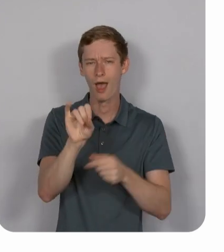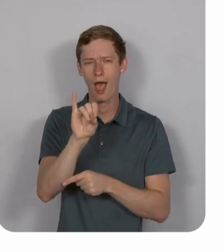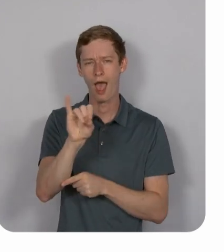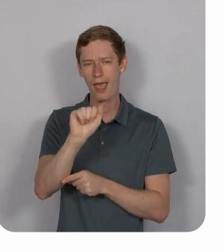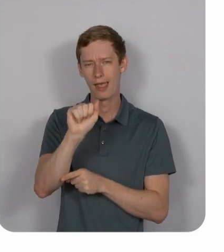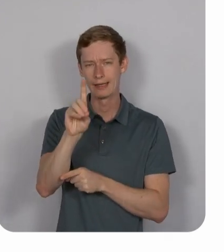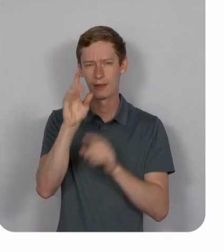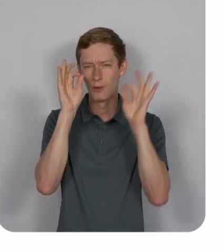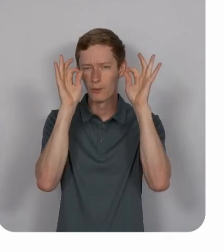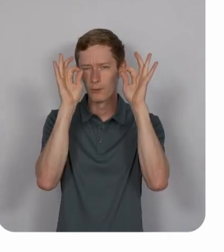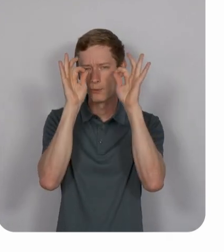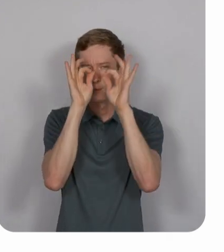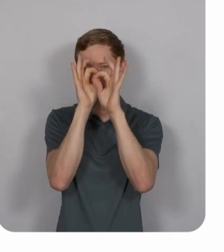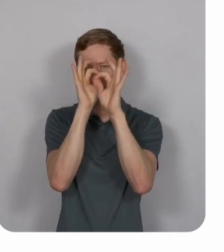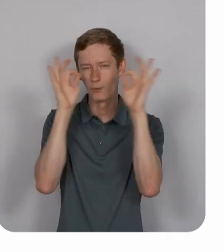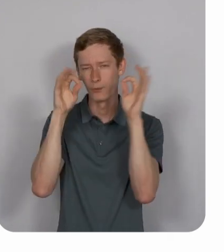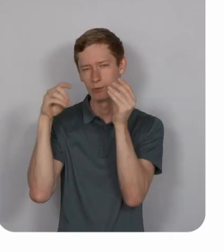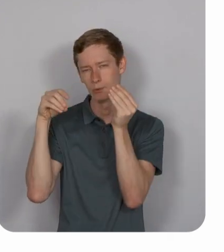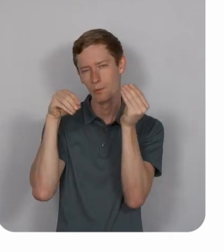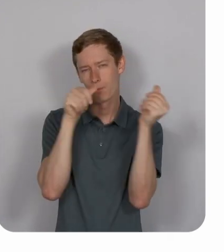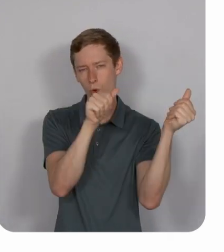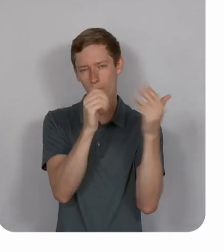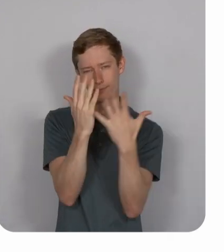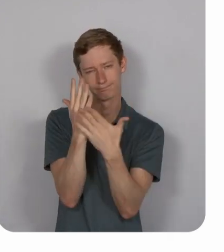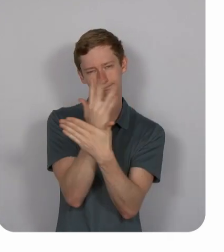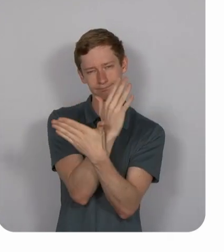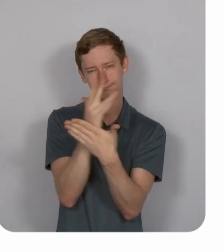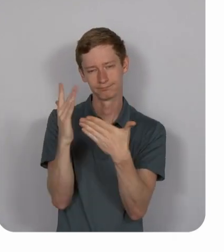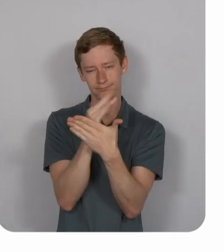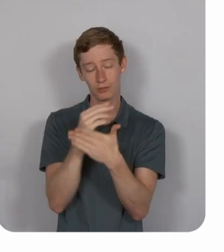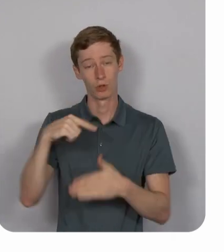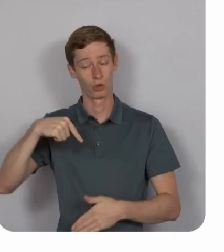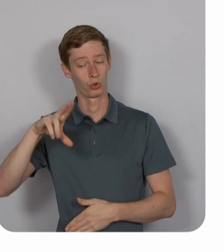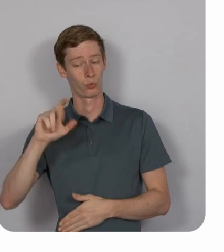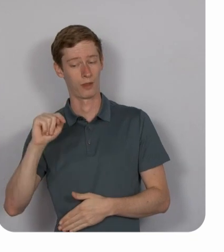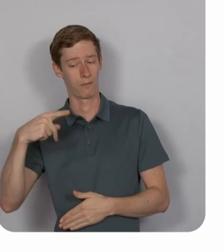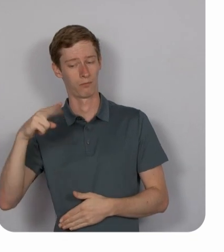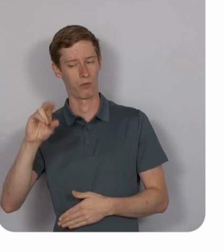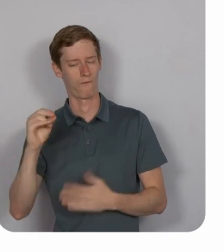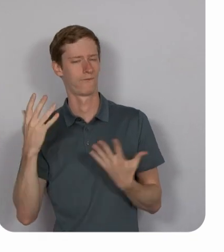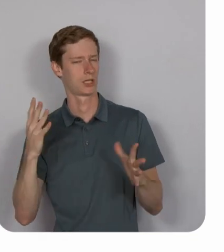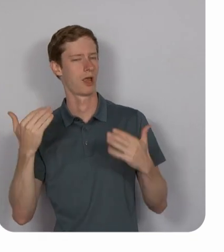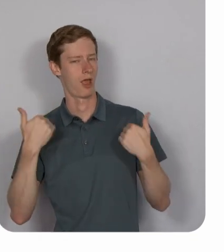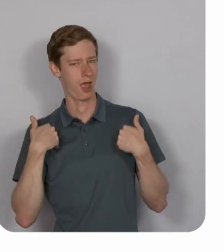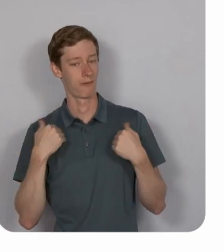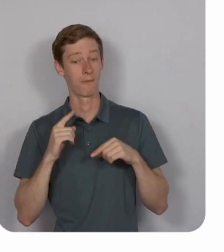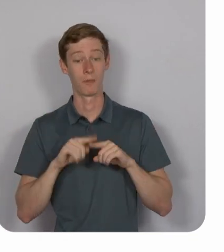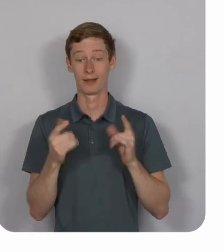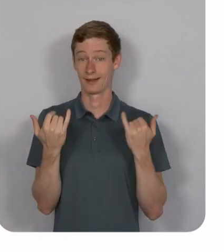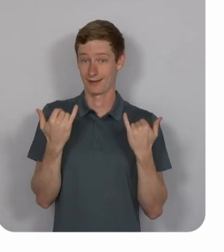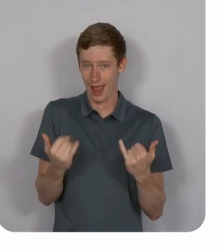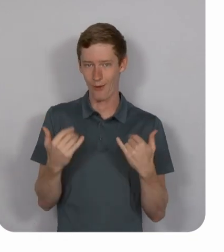While those of you with Quest Pro's may already be used to it, Quest 3 represents a return to a continuous IAD adjustment wheel,